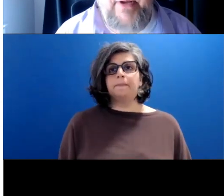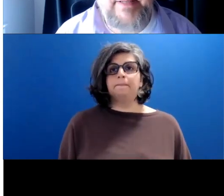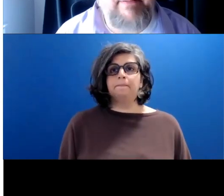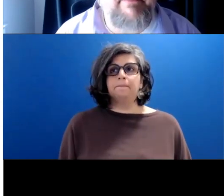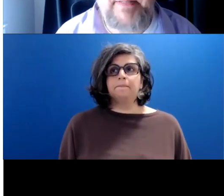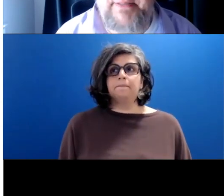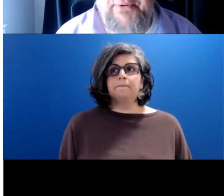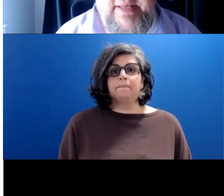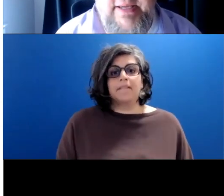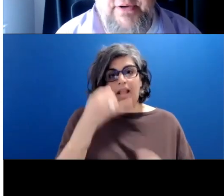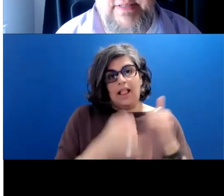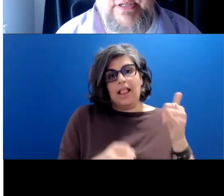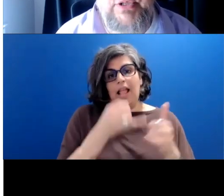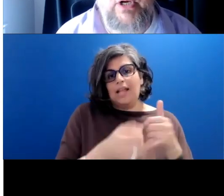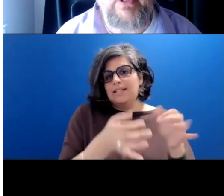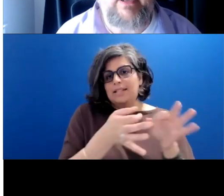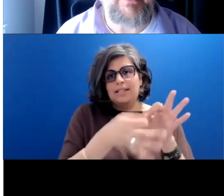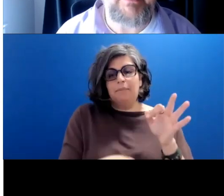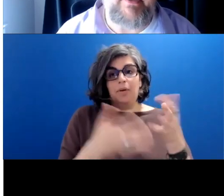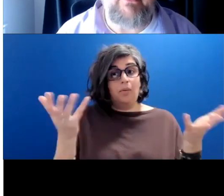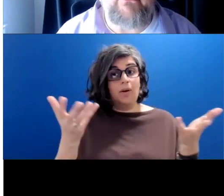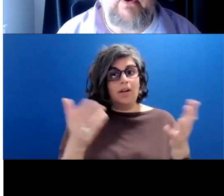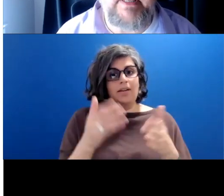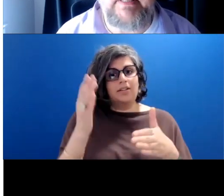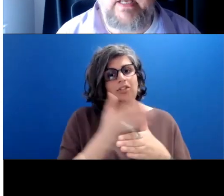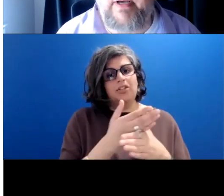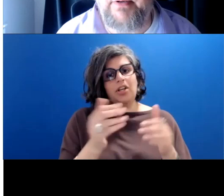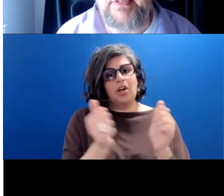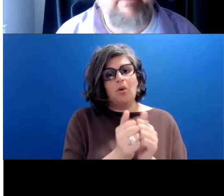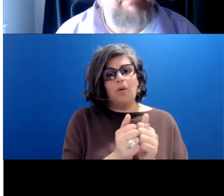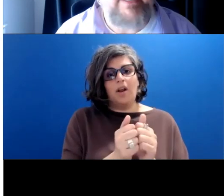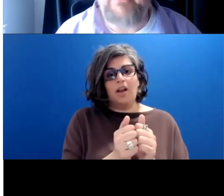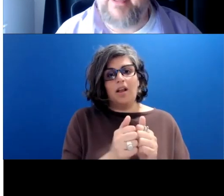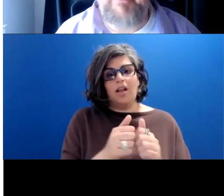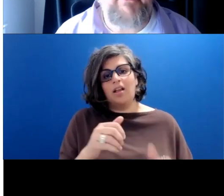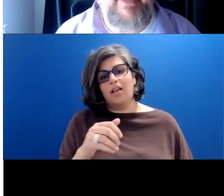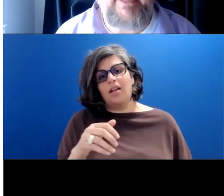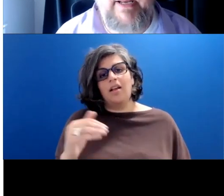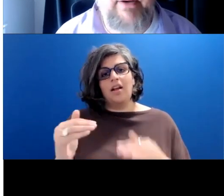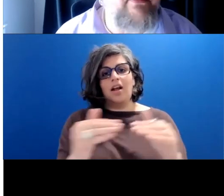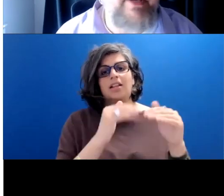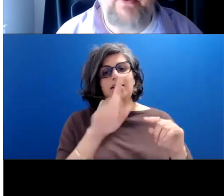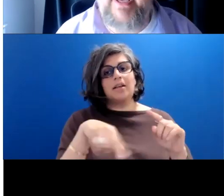The last simple thing here is to share with colleagues about informed consent models. A lot of people may not have, you know,